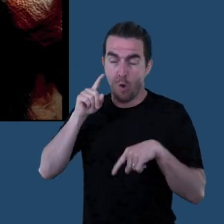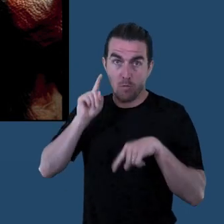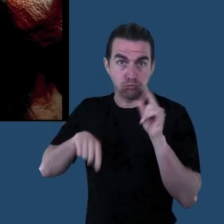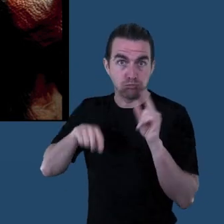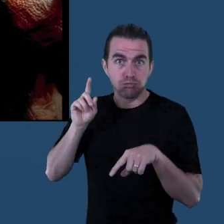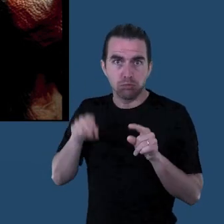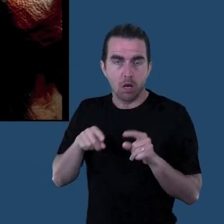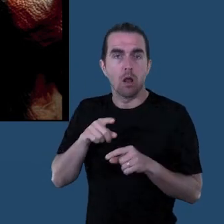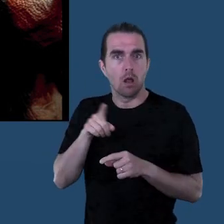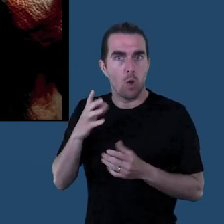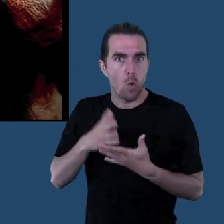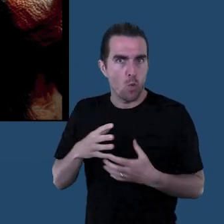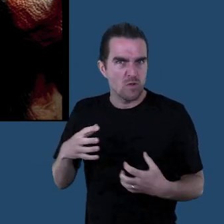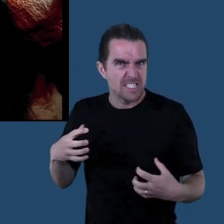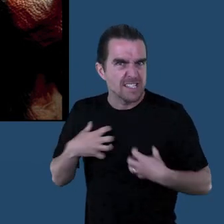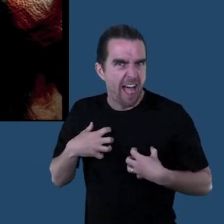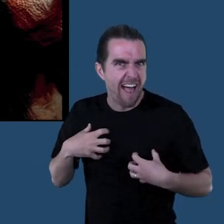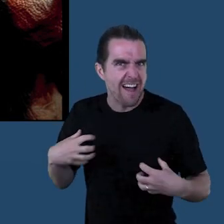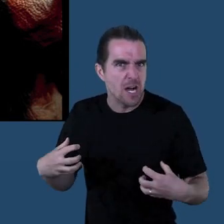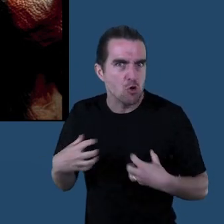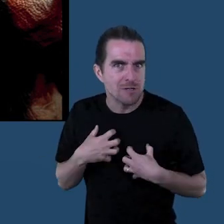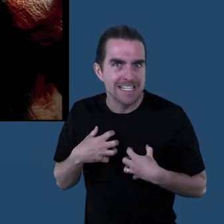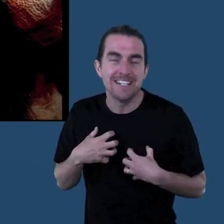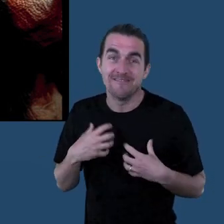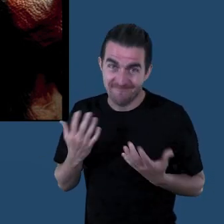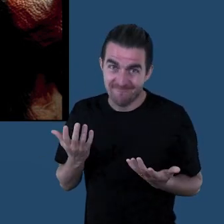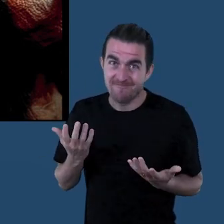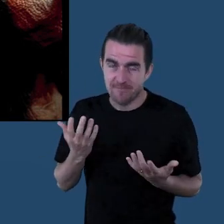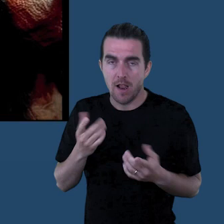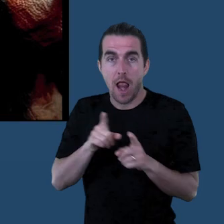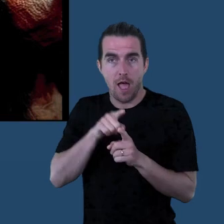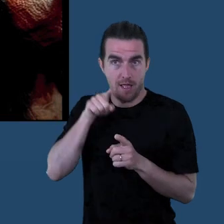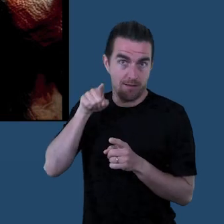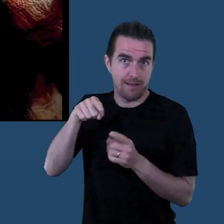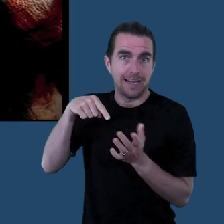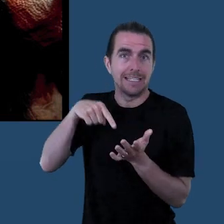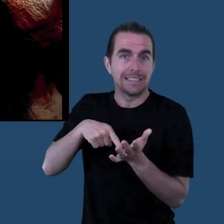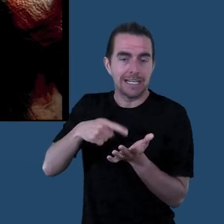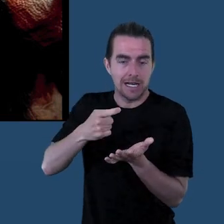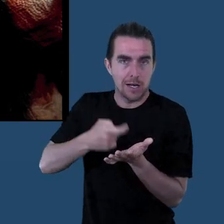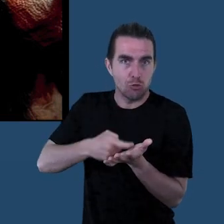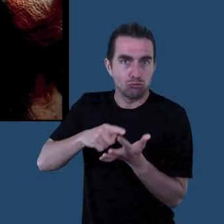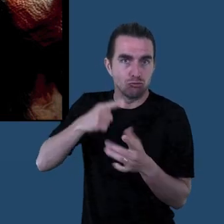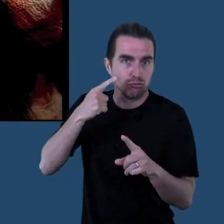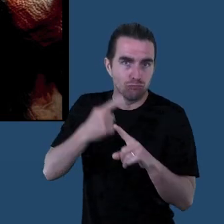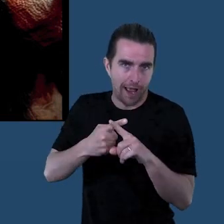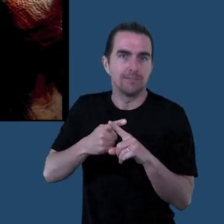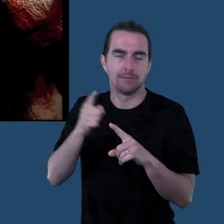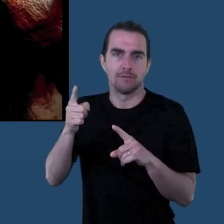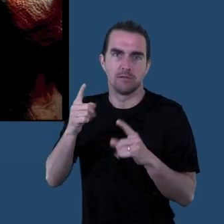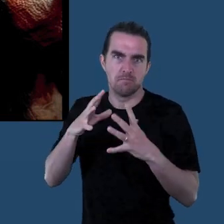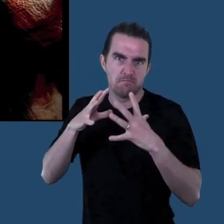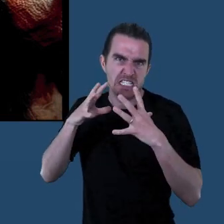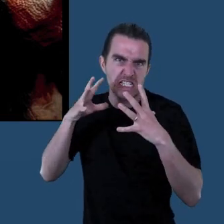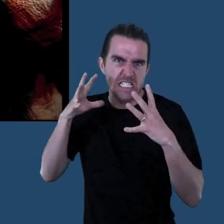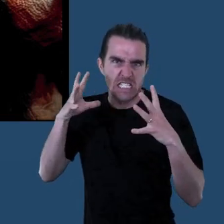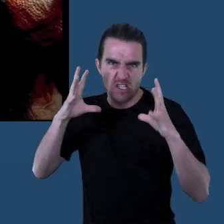And yeah, some of them are really quite scary, like this T-Rex here. So, they're big, they're scary,